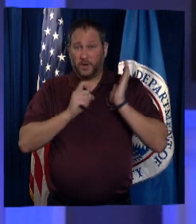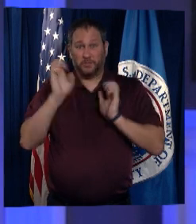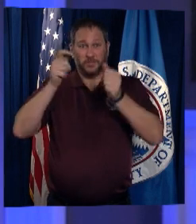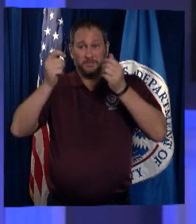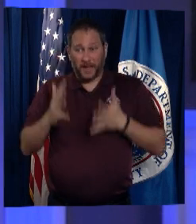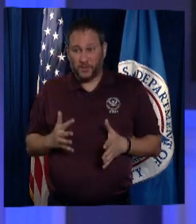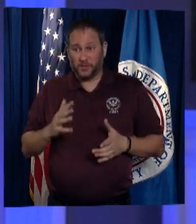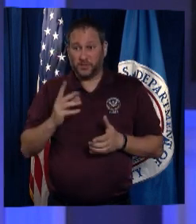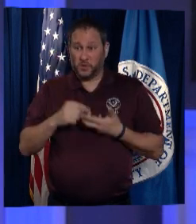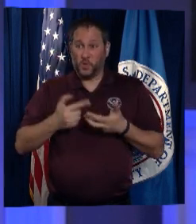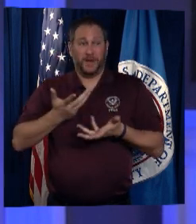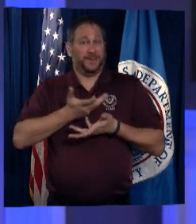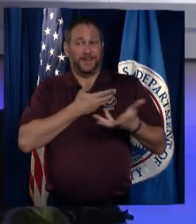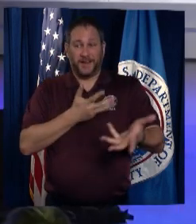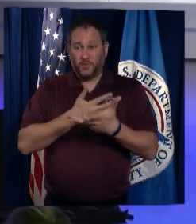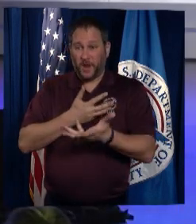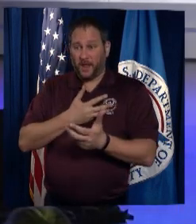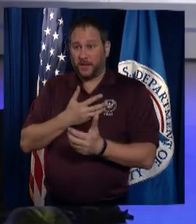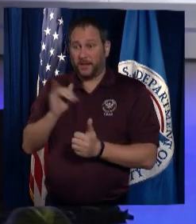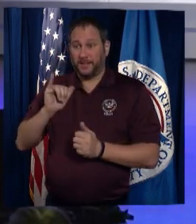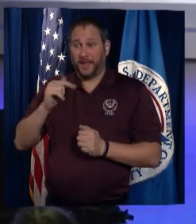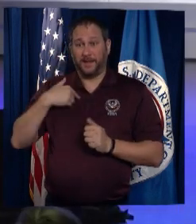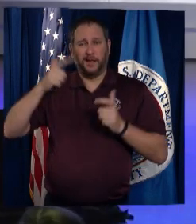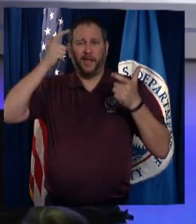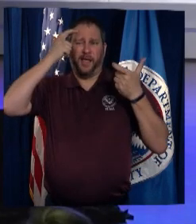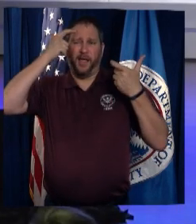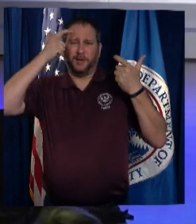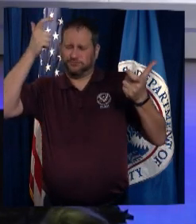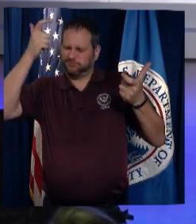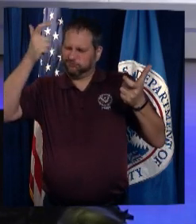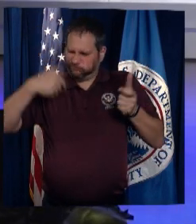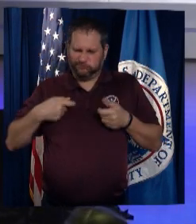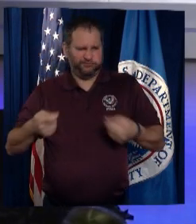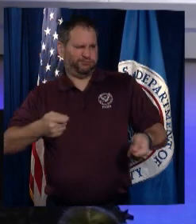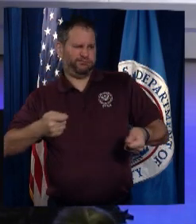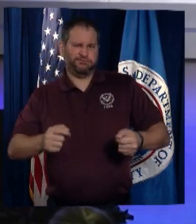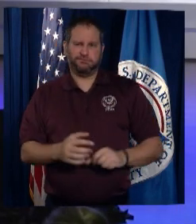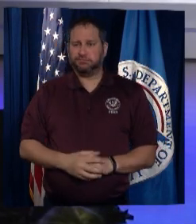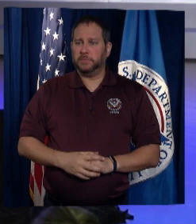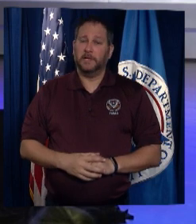Management Institute but really should, is how much energy community